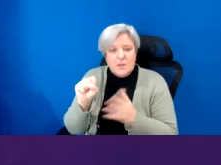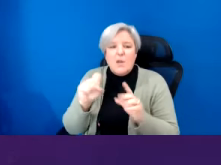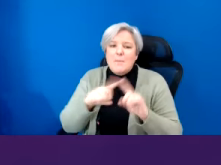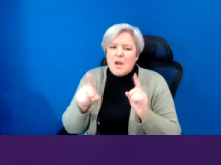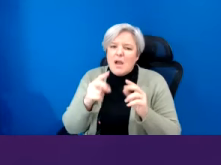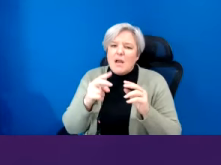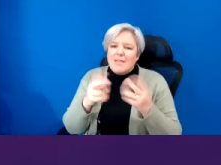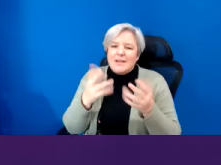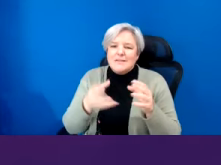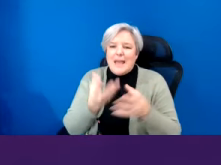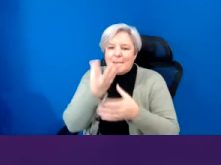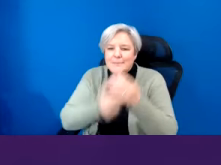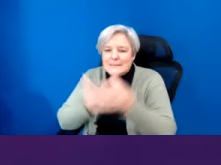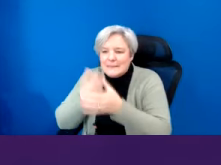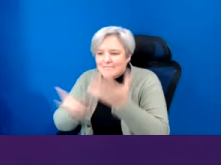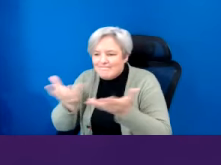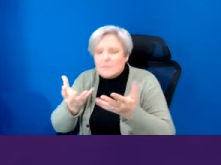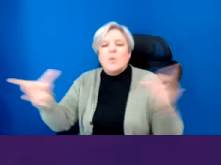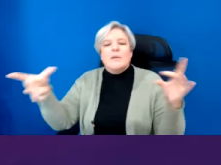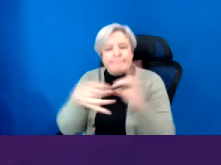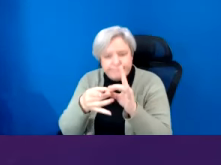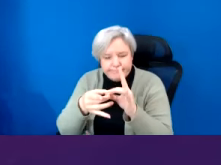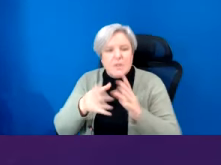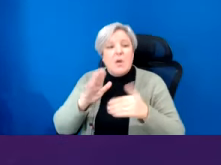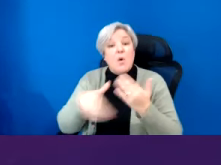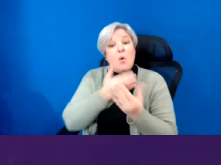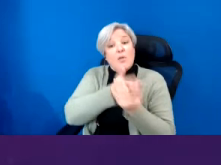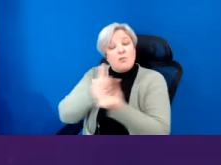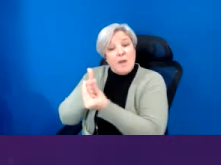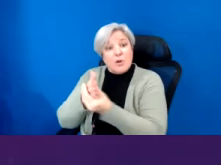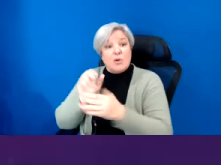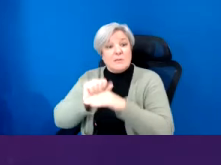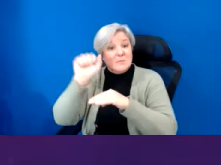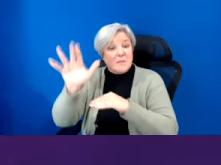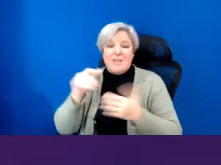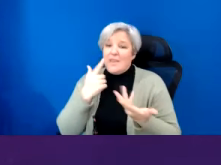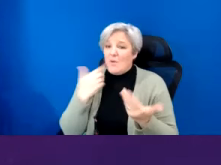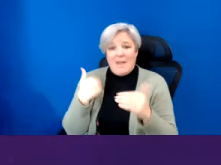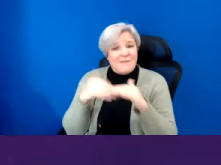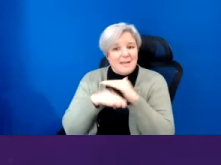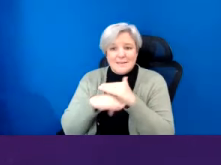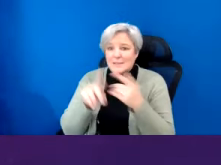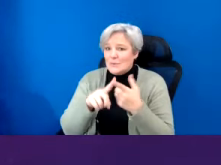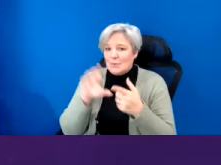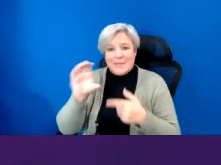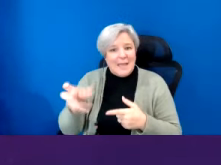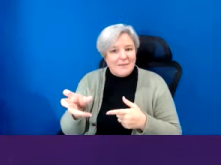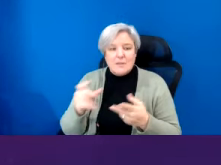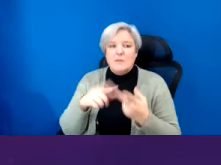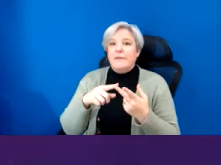that gap and both admissions in the records has a gap. They don't have access to canvas. We don't have access to self service.